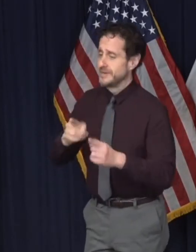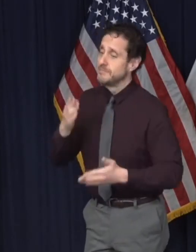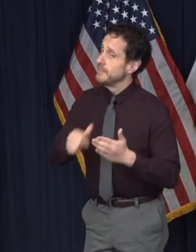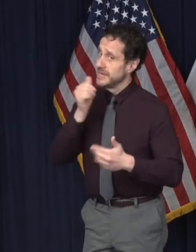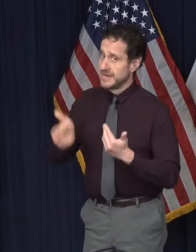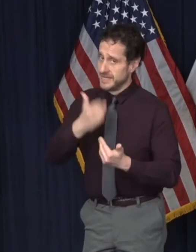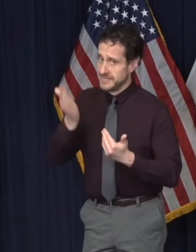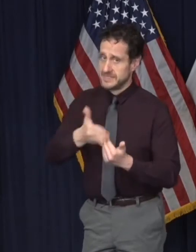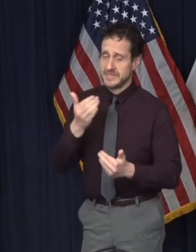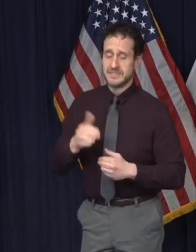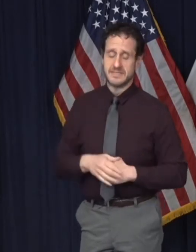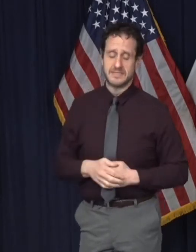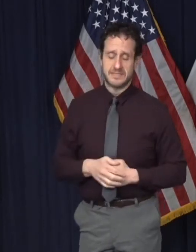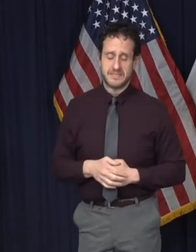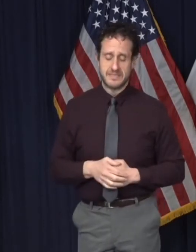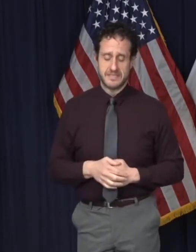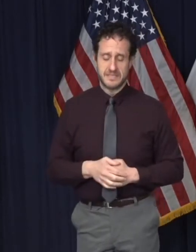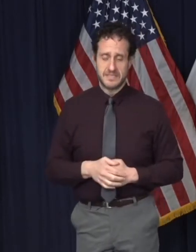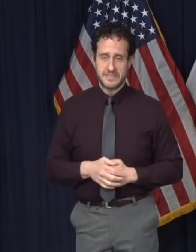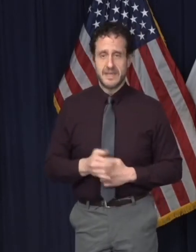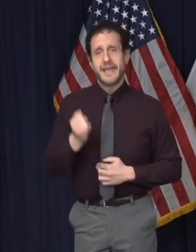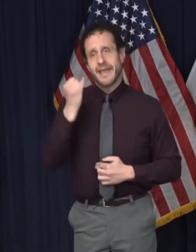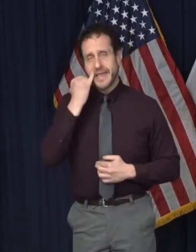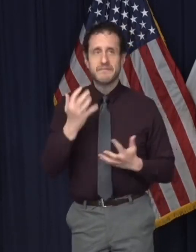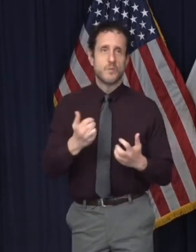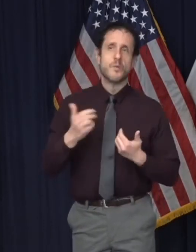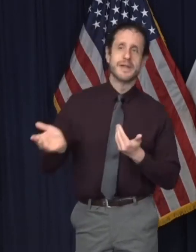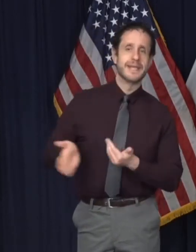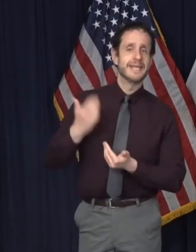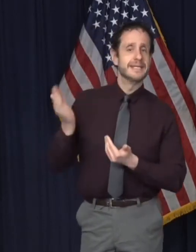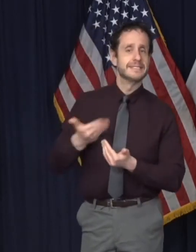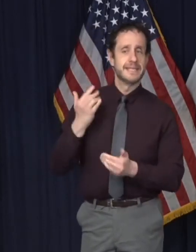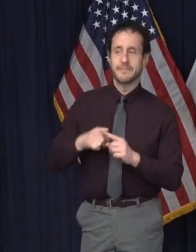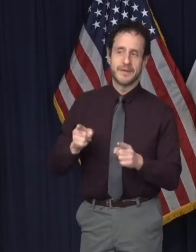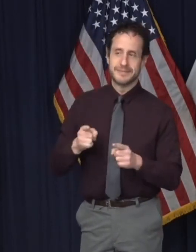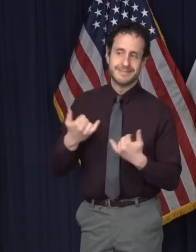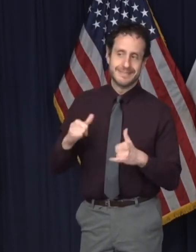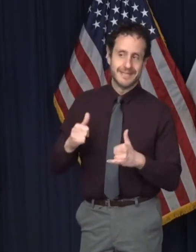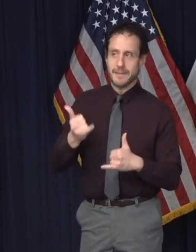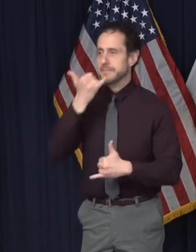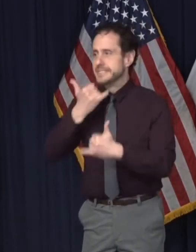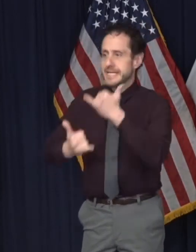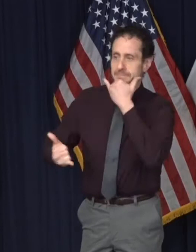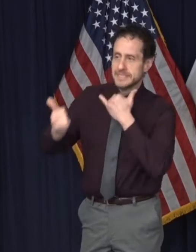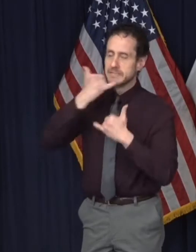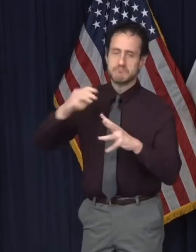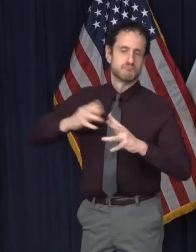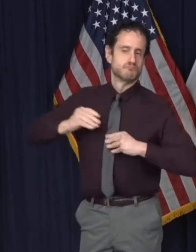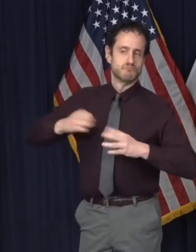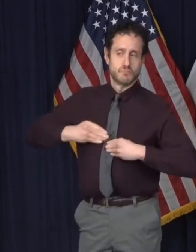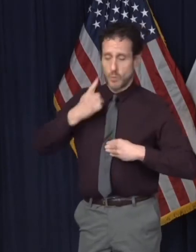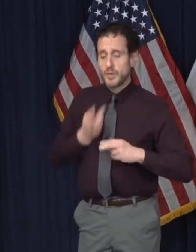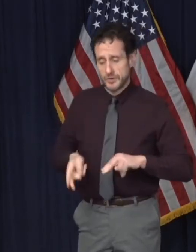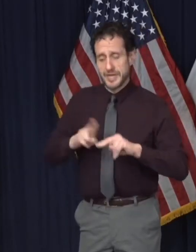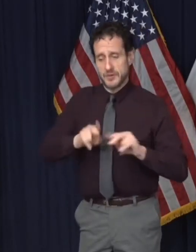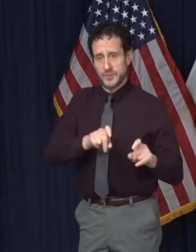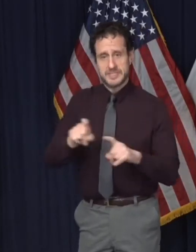ALL OF THAW YOU THAT WE ARE CHOOSING THE BEST PATH BUT NOT NECESSARILY THE EASIEST PATH. IF WE WANTED TO CHOOSE AN EASY